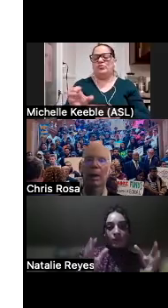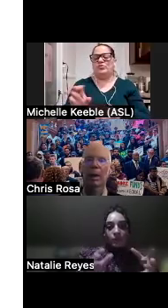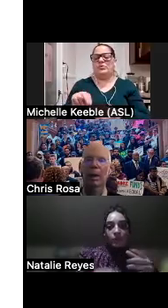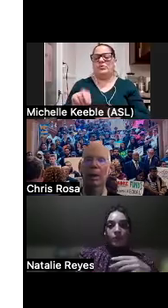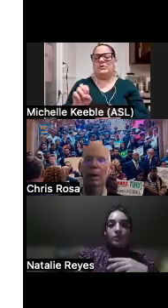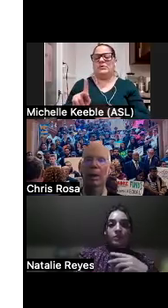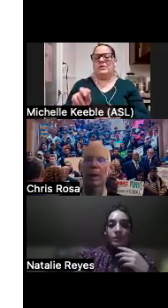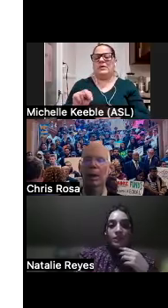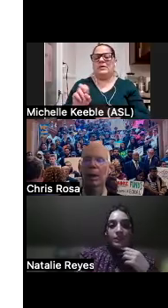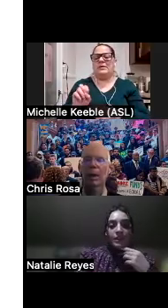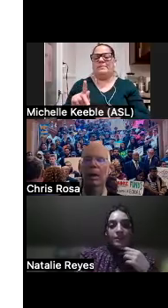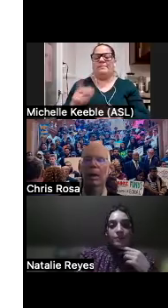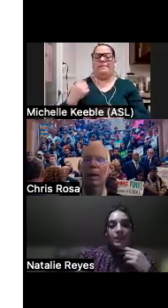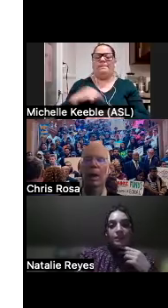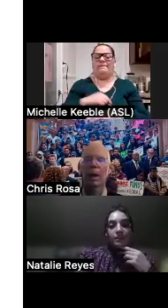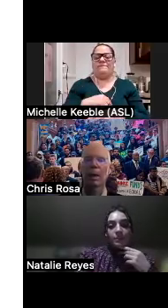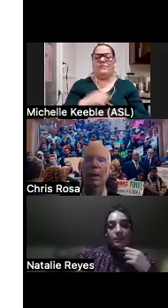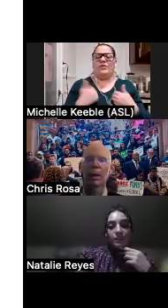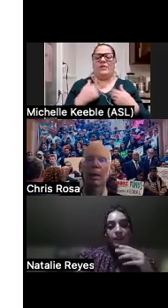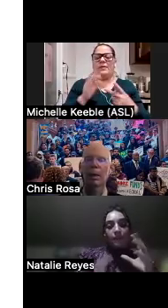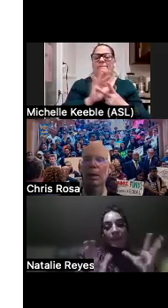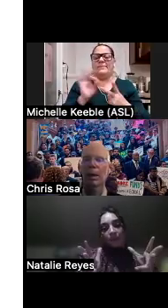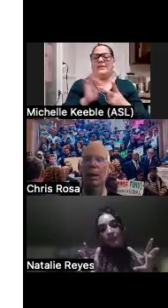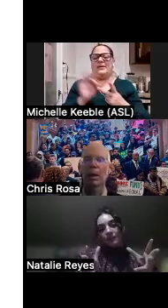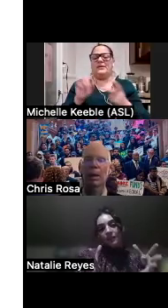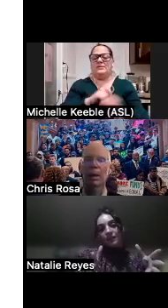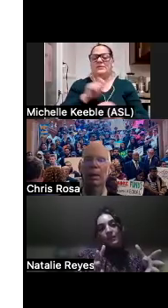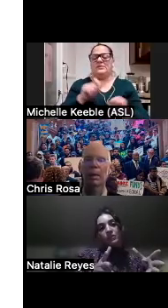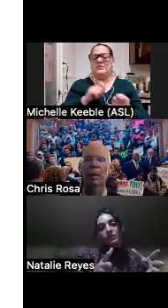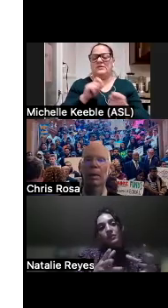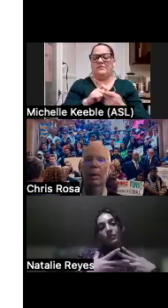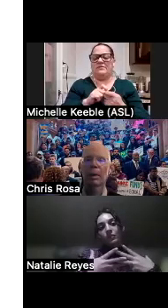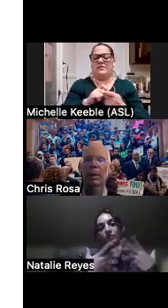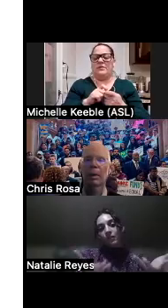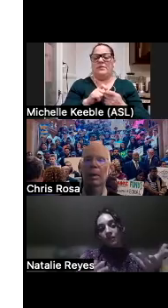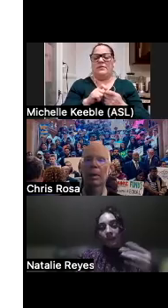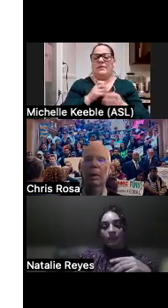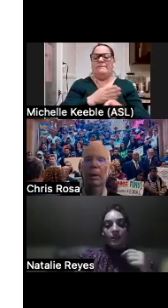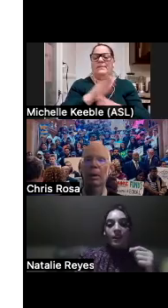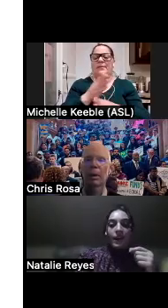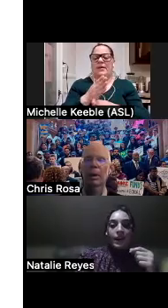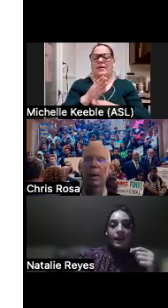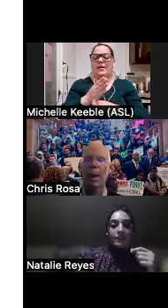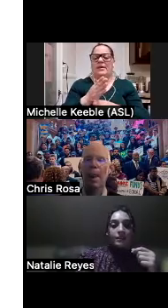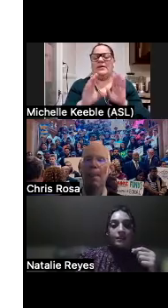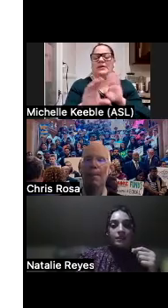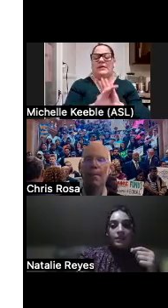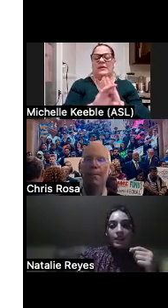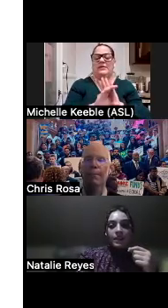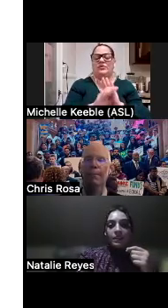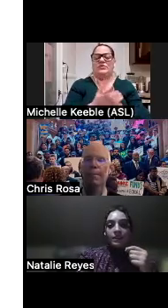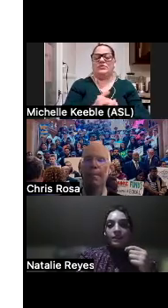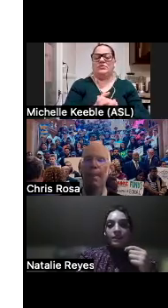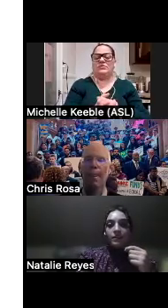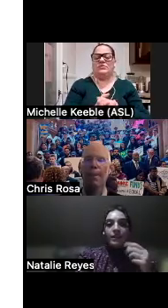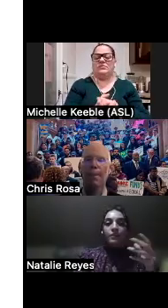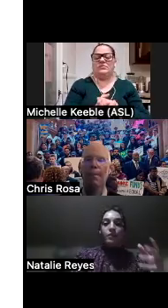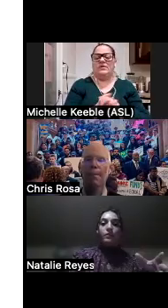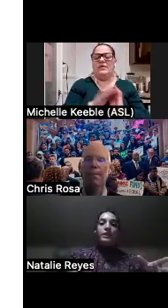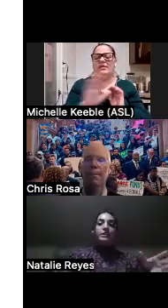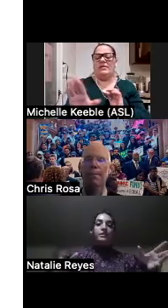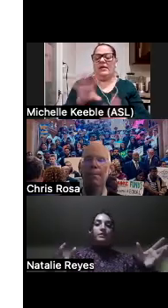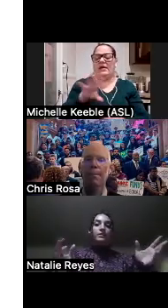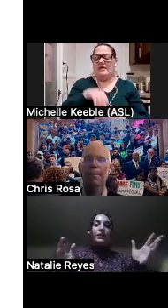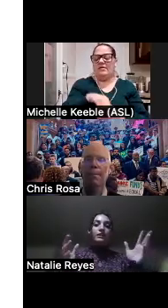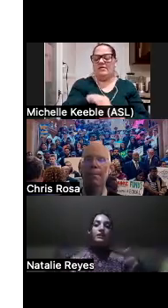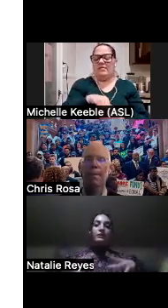one portal. So they picked a specific main image or artifact and they incorporated many other